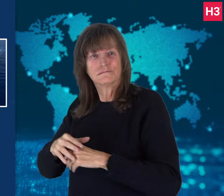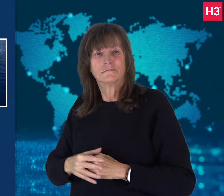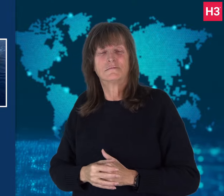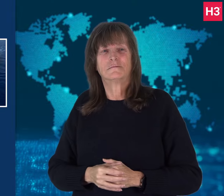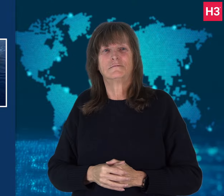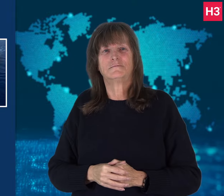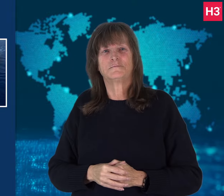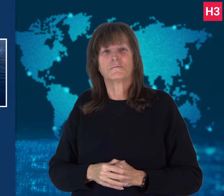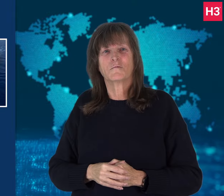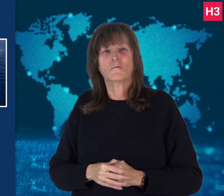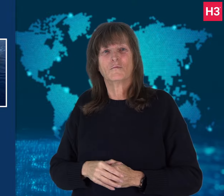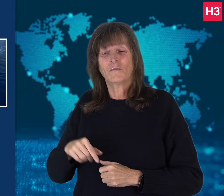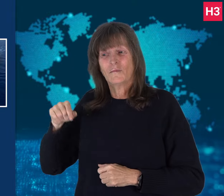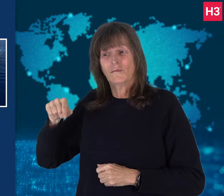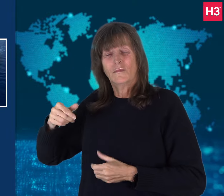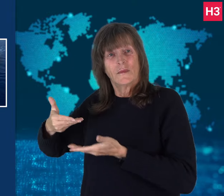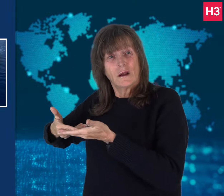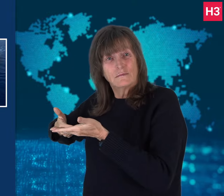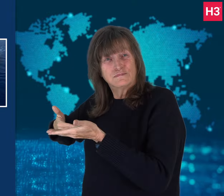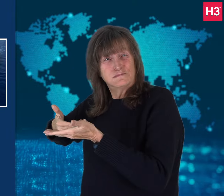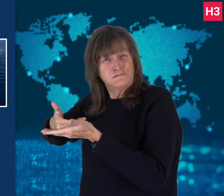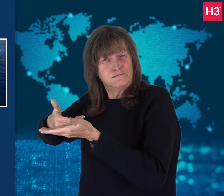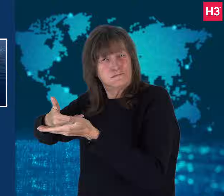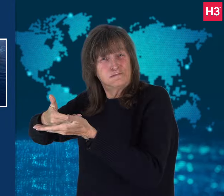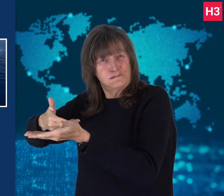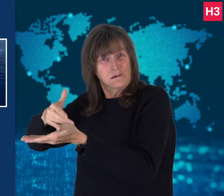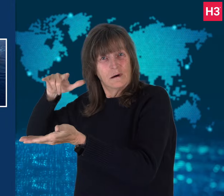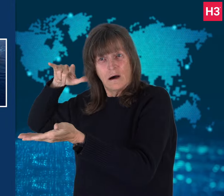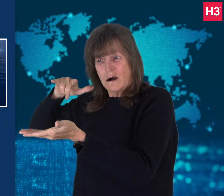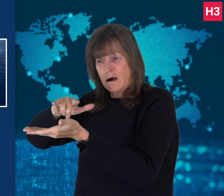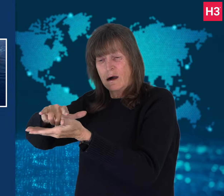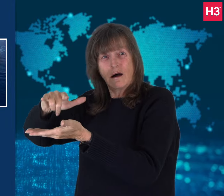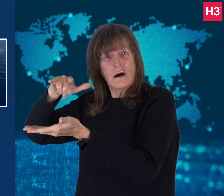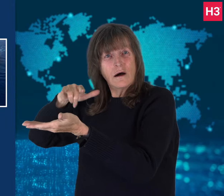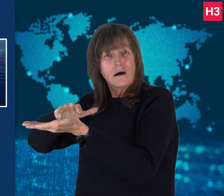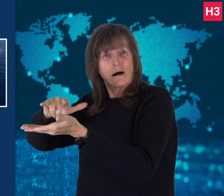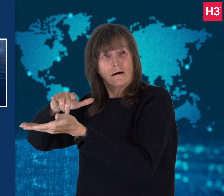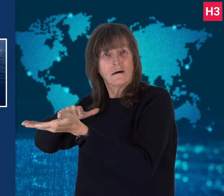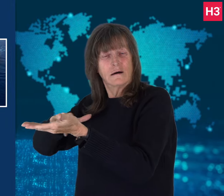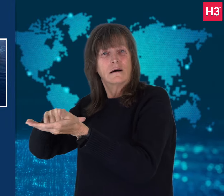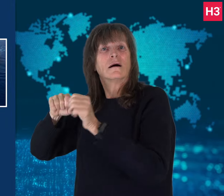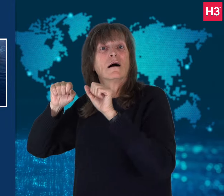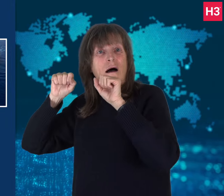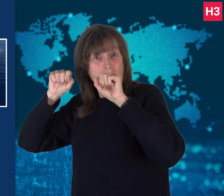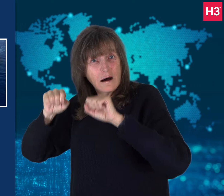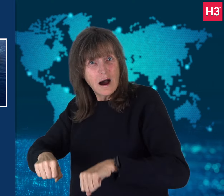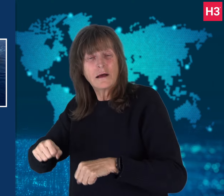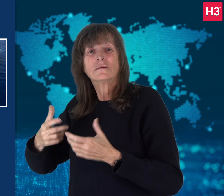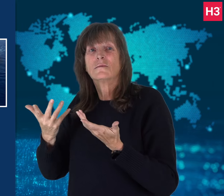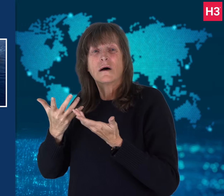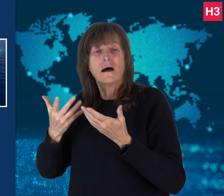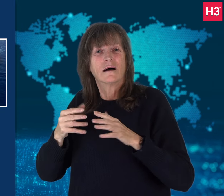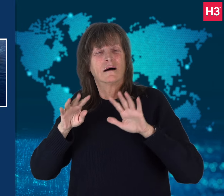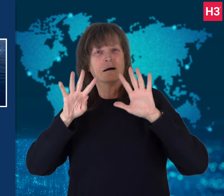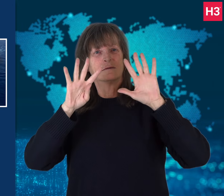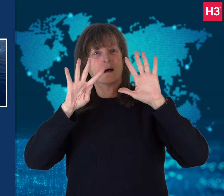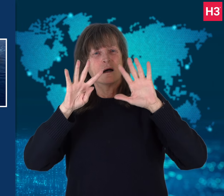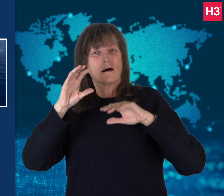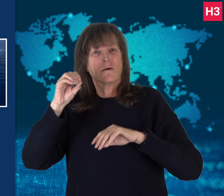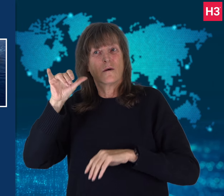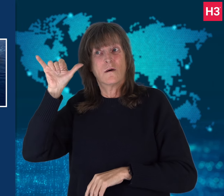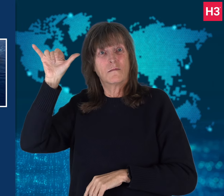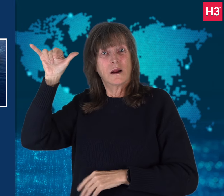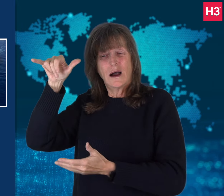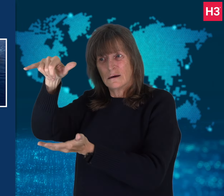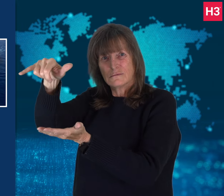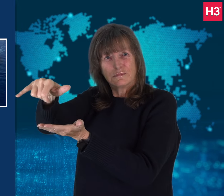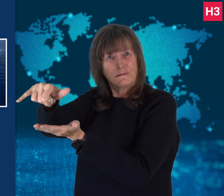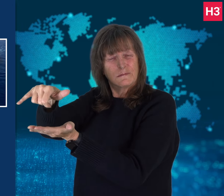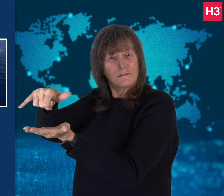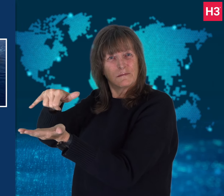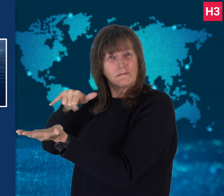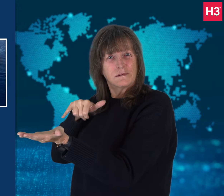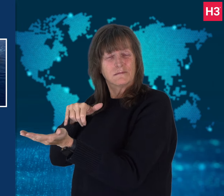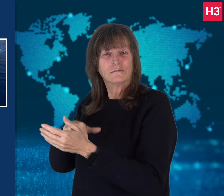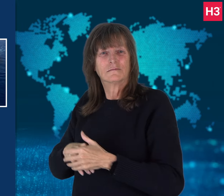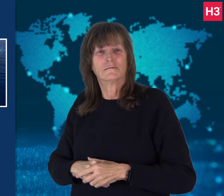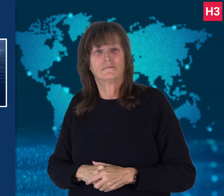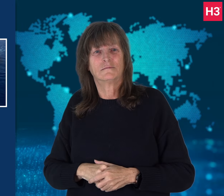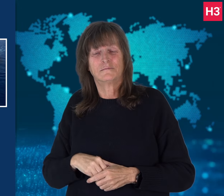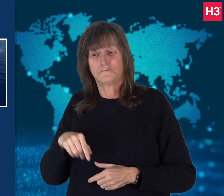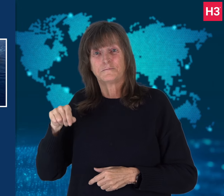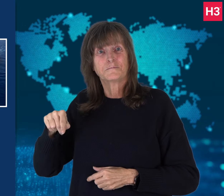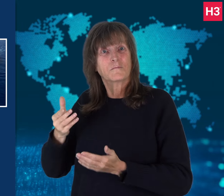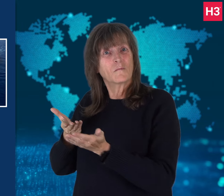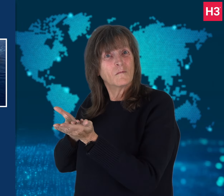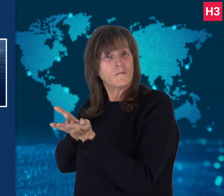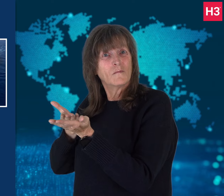drug trafficking. The aircraft carrier can hold up to 90 planes.